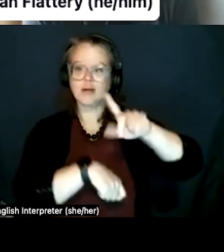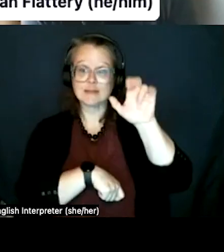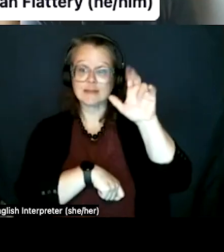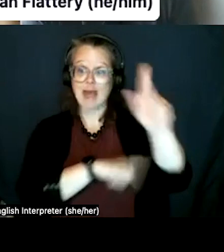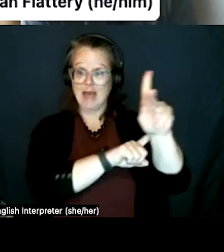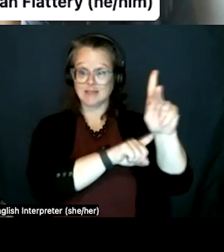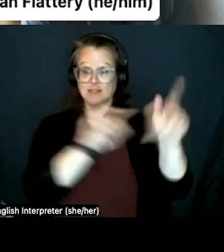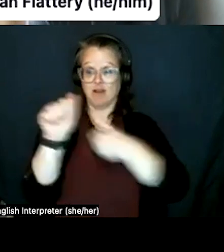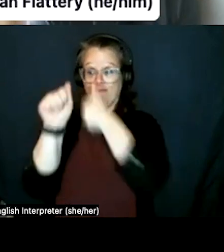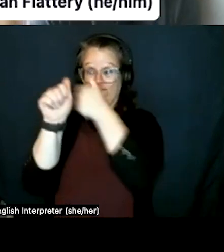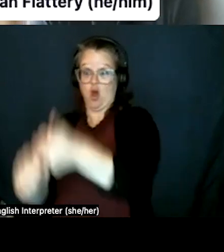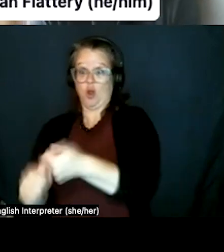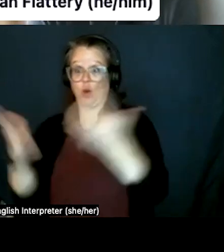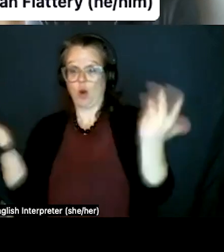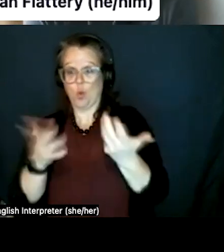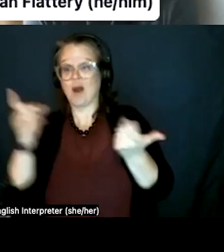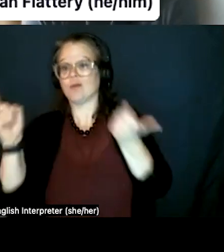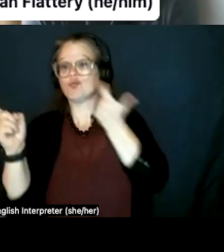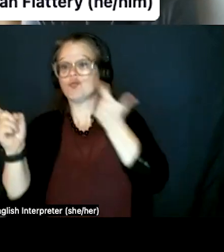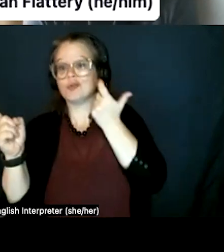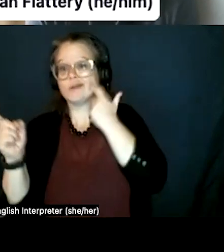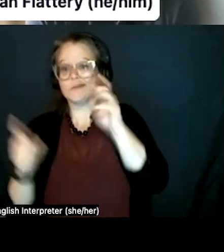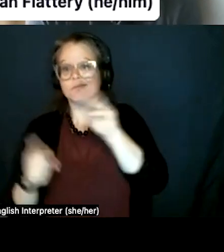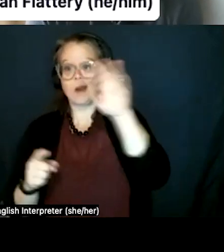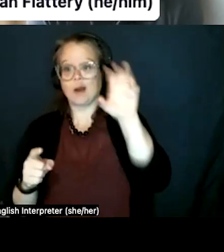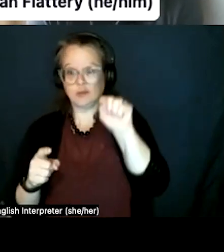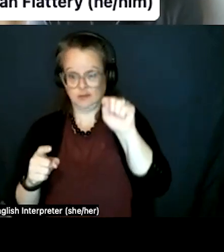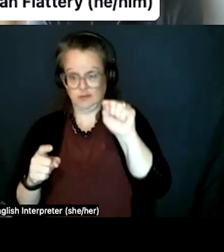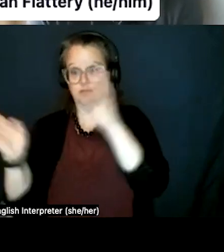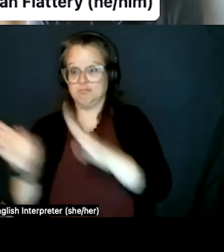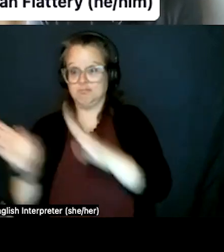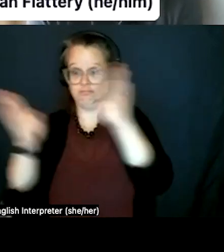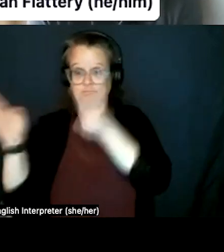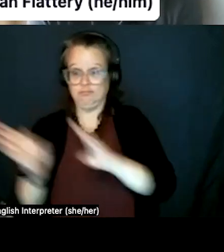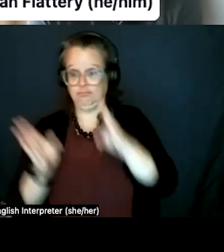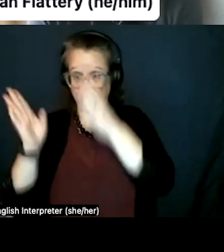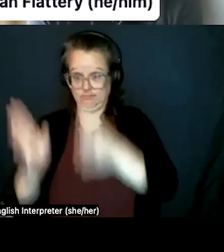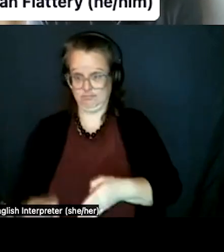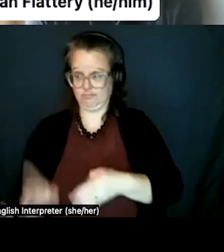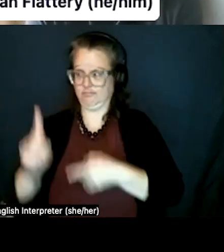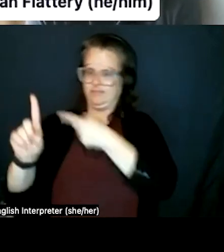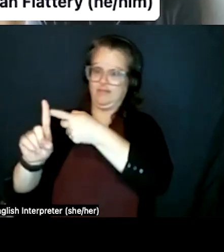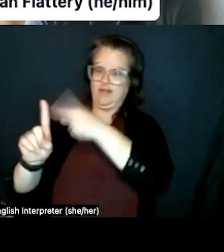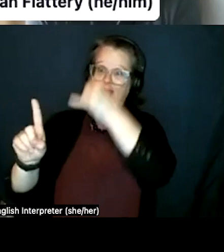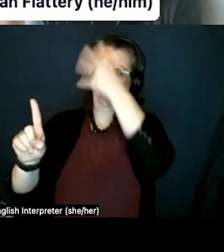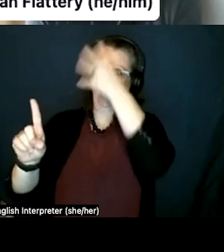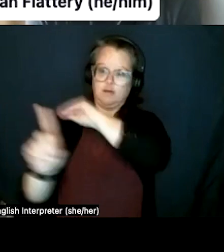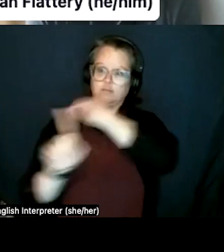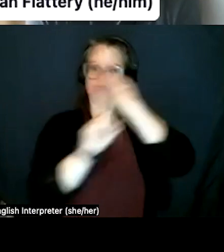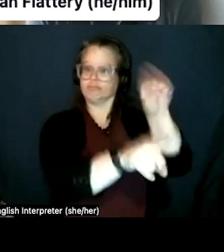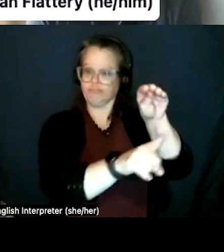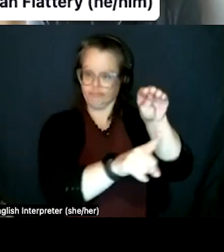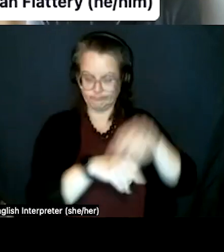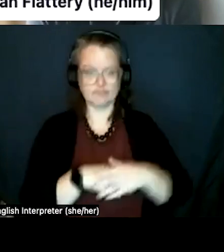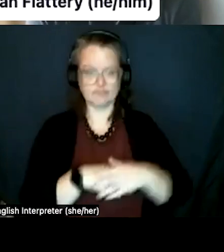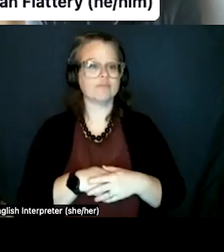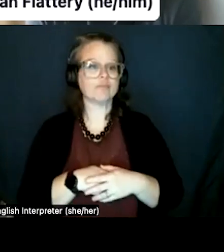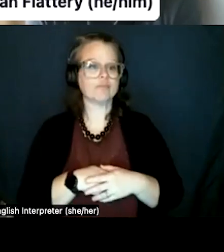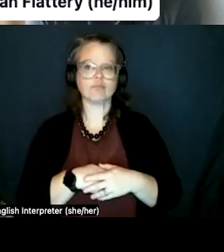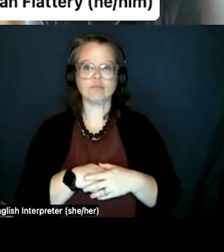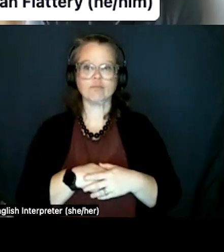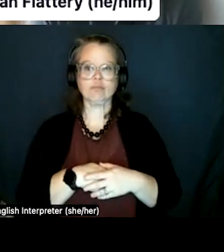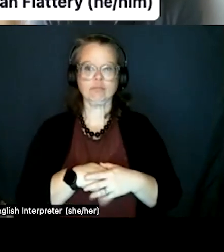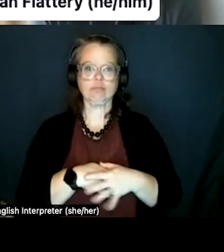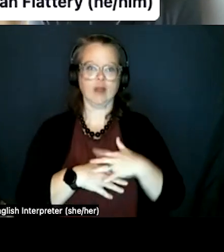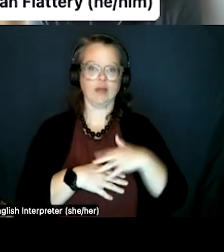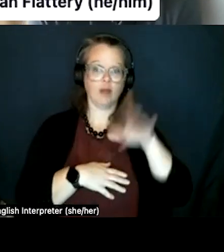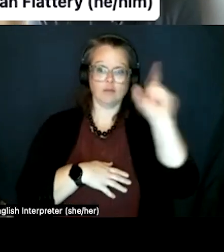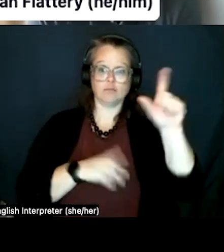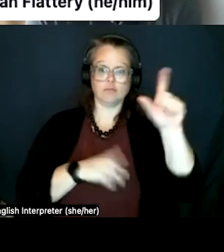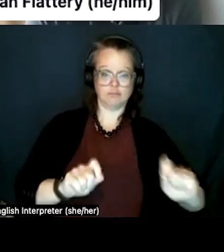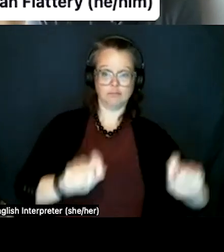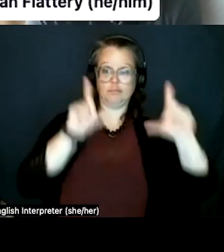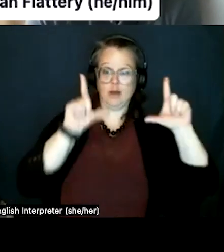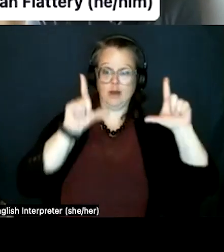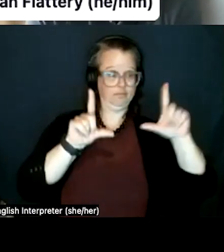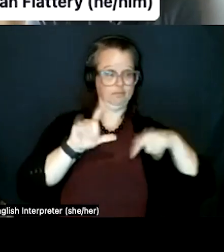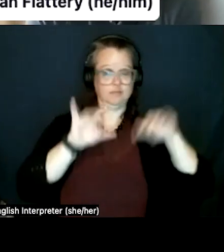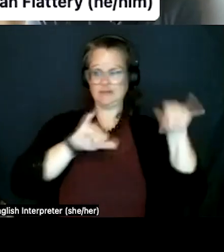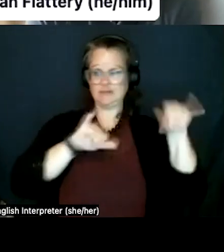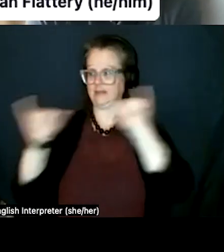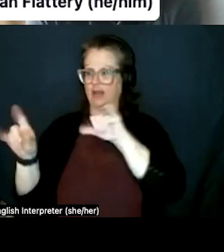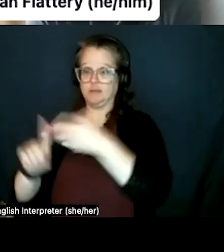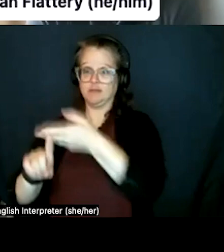planner on the web application. And then you see the exact same view in Teams, which I find some